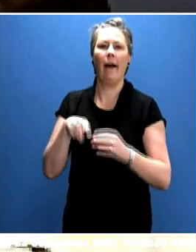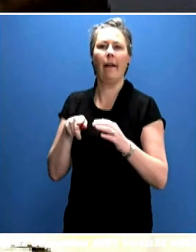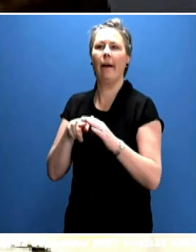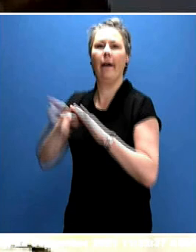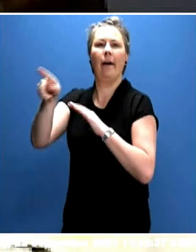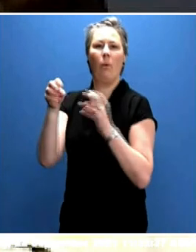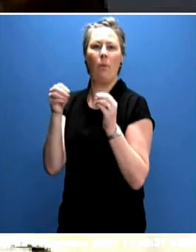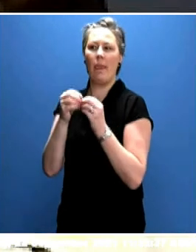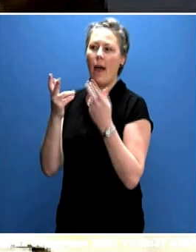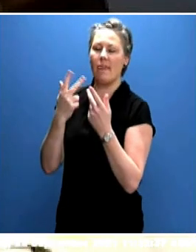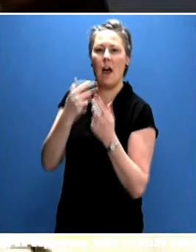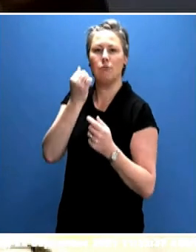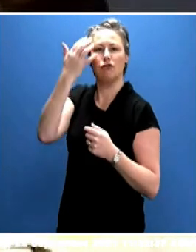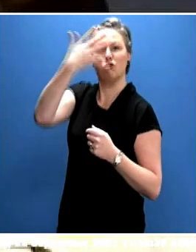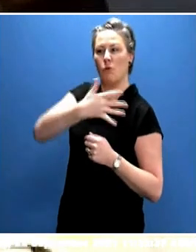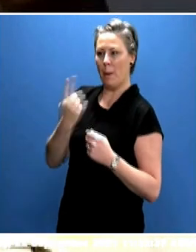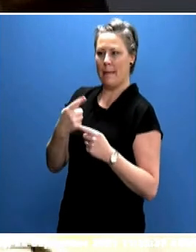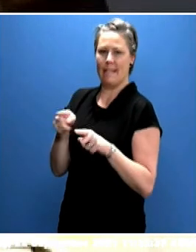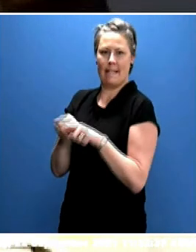Aboriginal peers in similar circumstances.